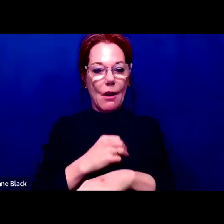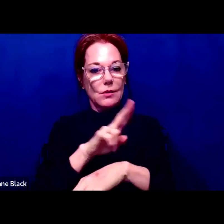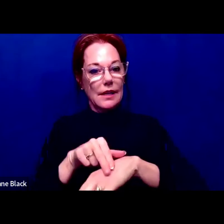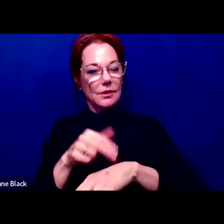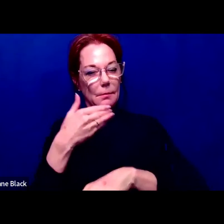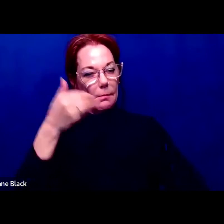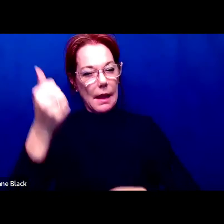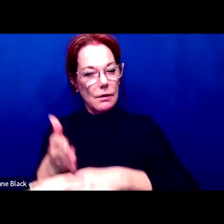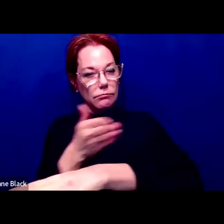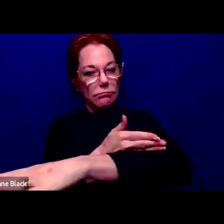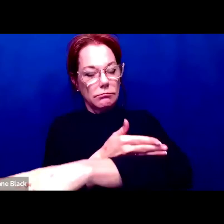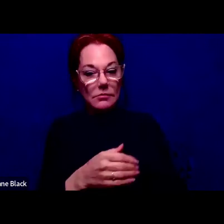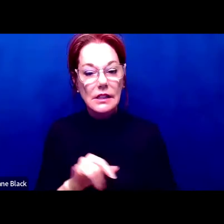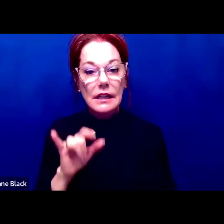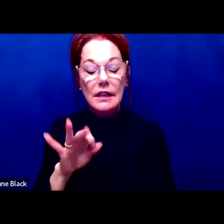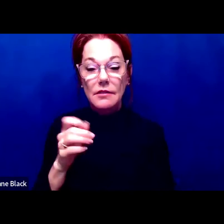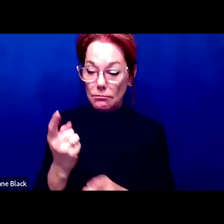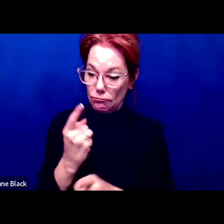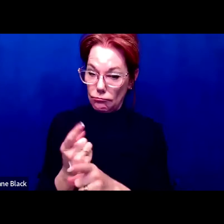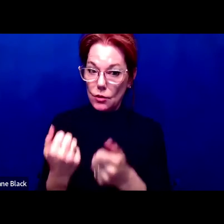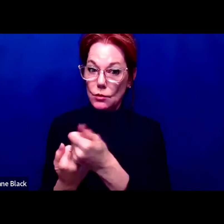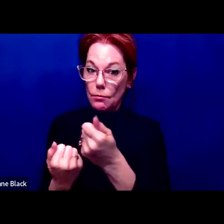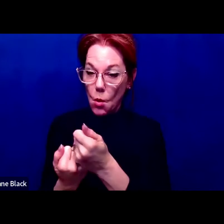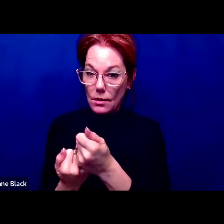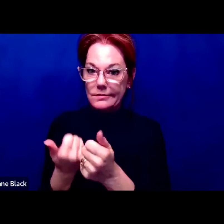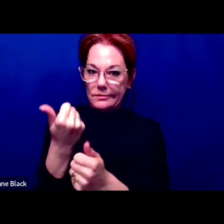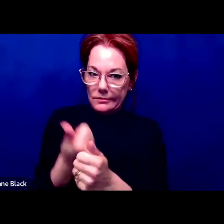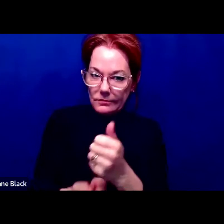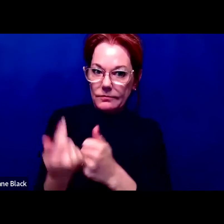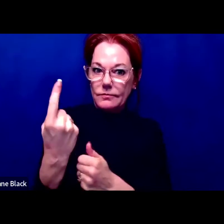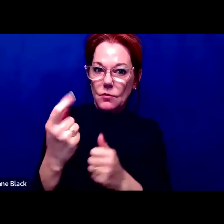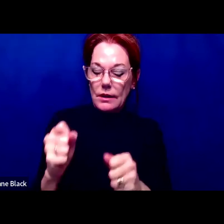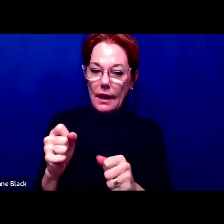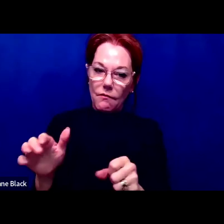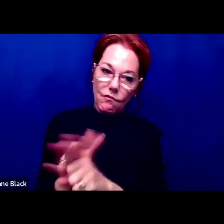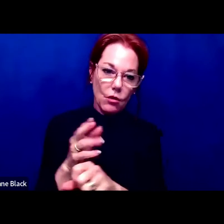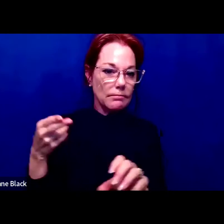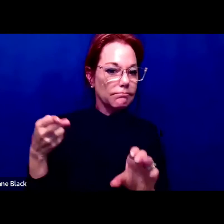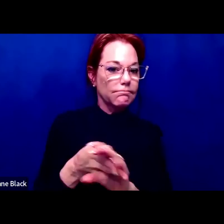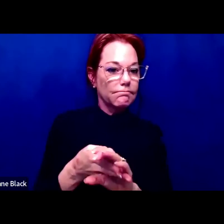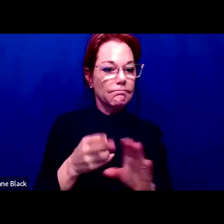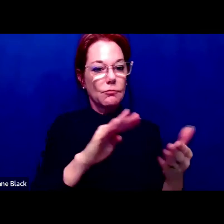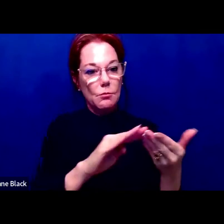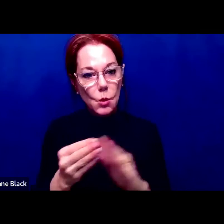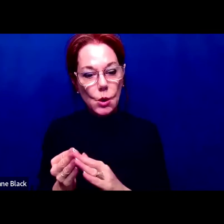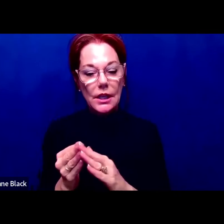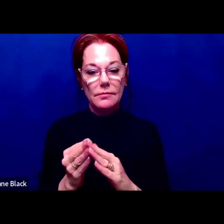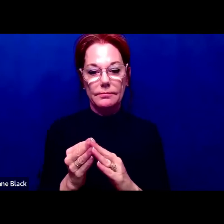proper supports everyone can, can fully participate in their communities can work can live